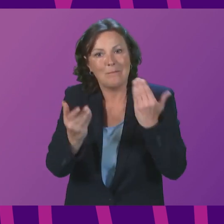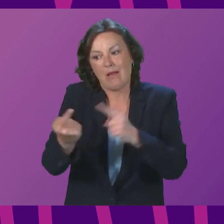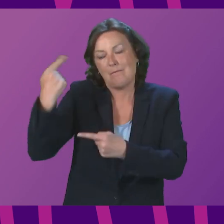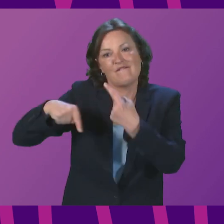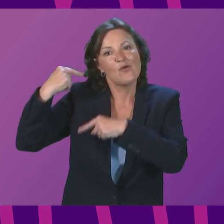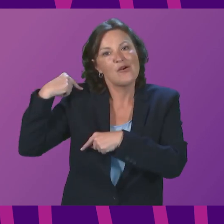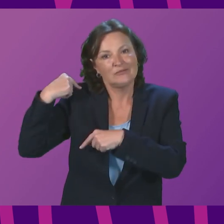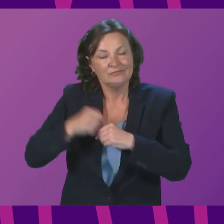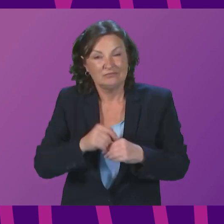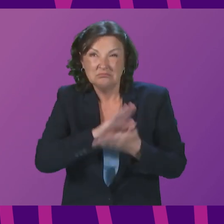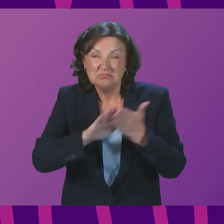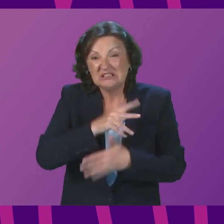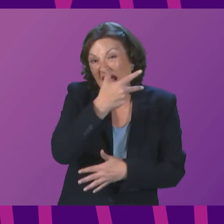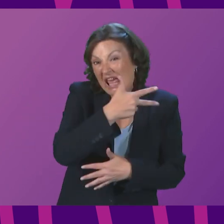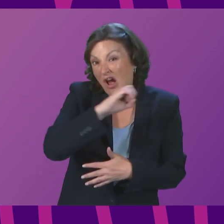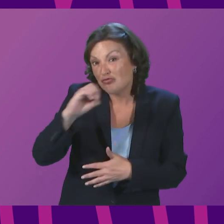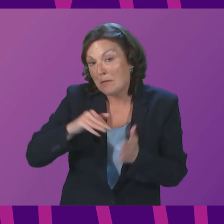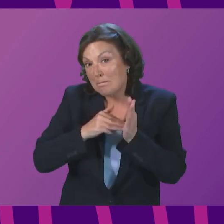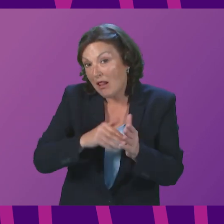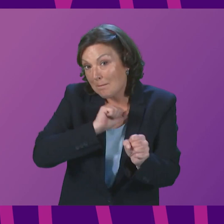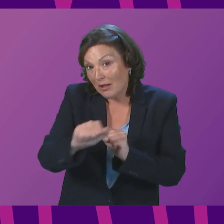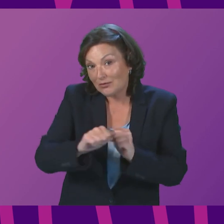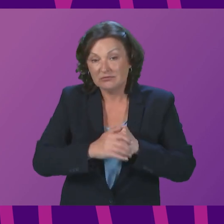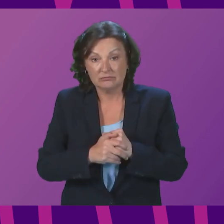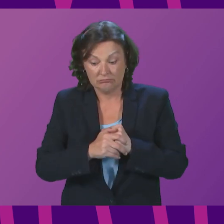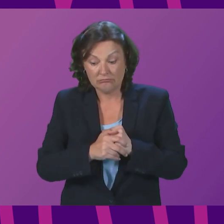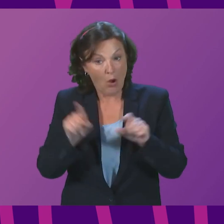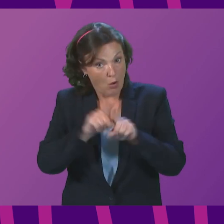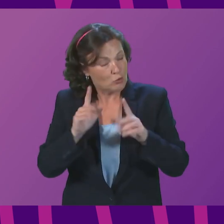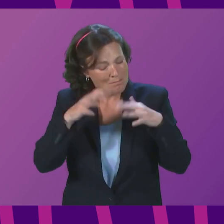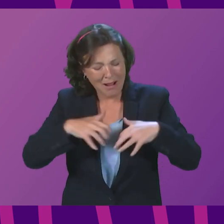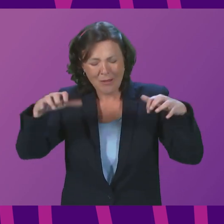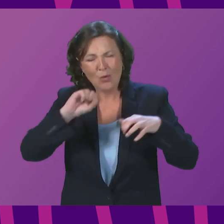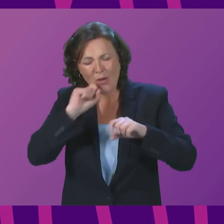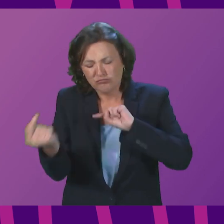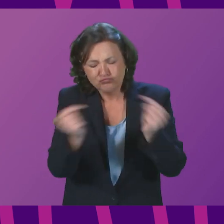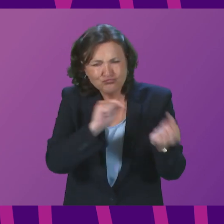region of £800 million—over this session of Parliament. Parliament will scrutinise the legislation for the national care service.